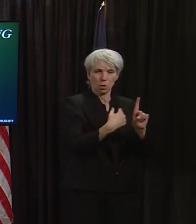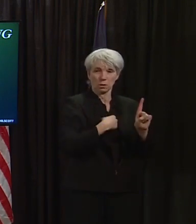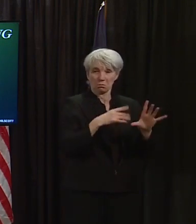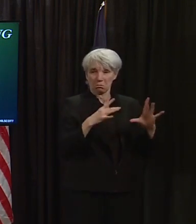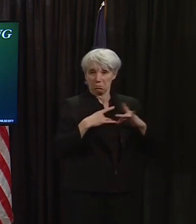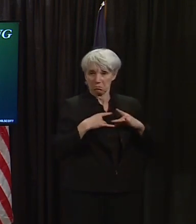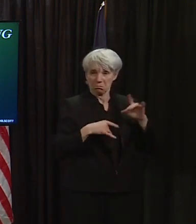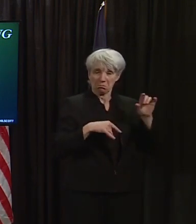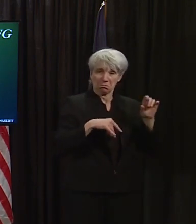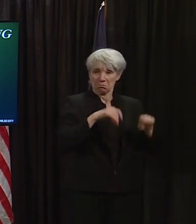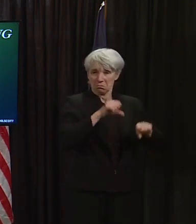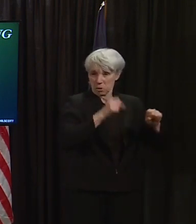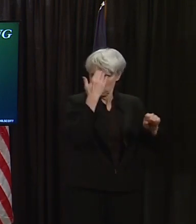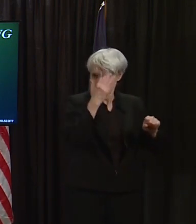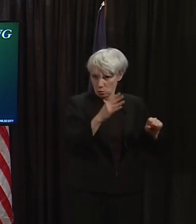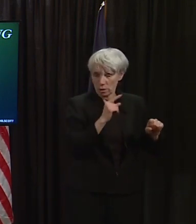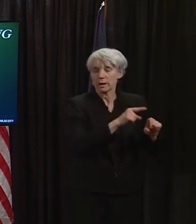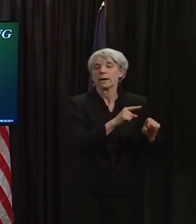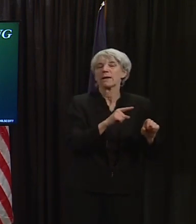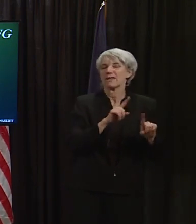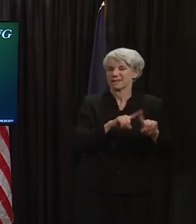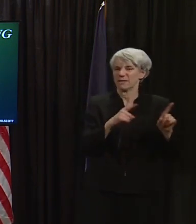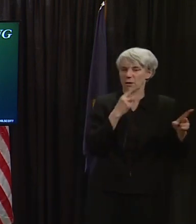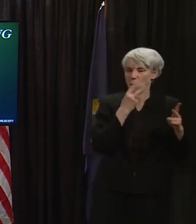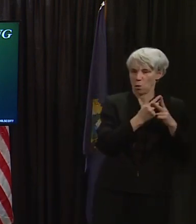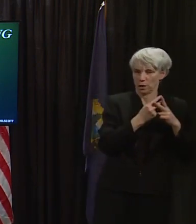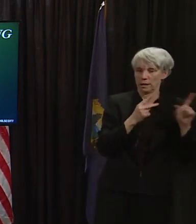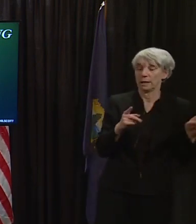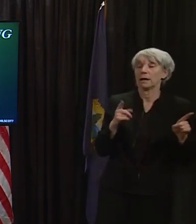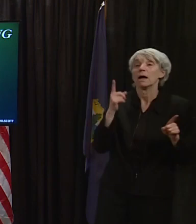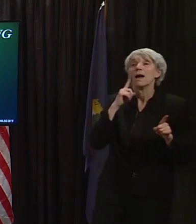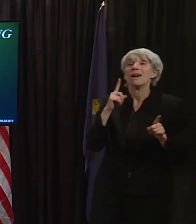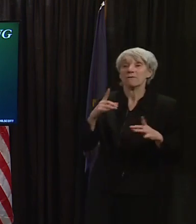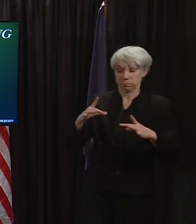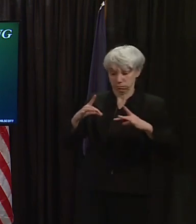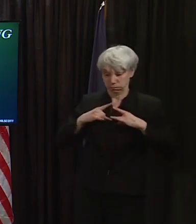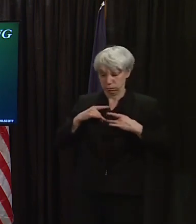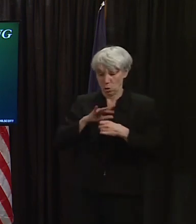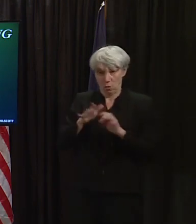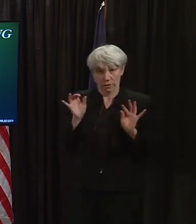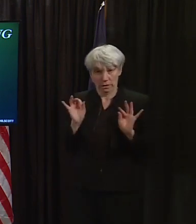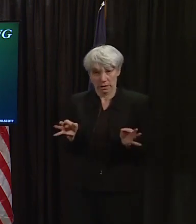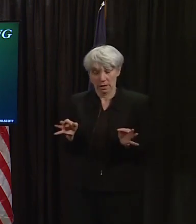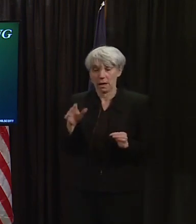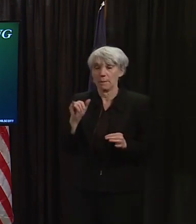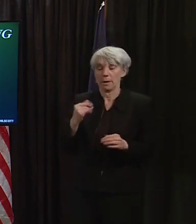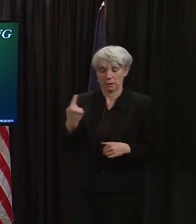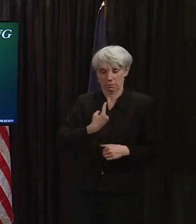if you have Covid, the isolation period is now five days followed by five days